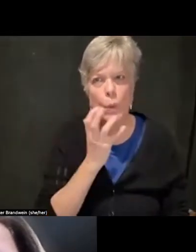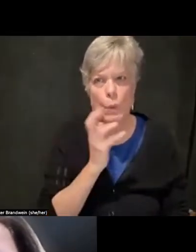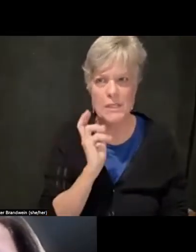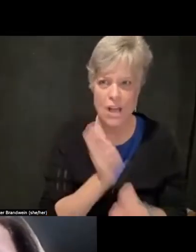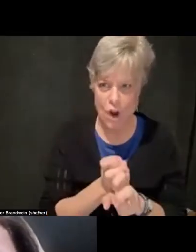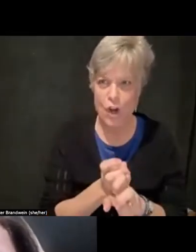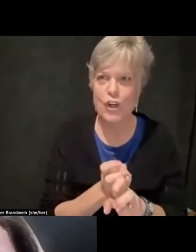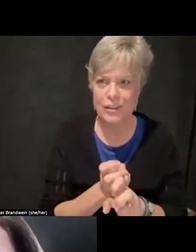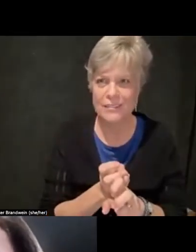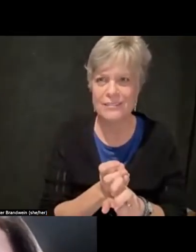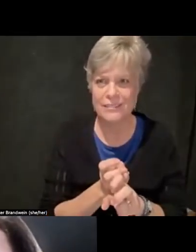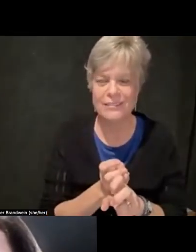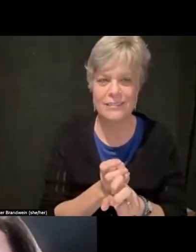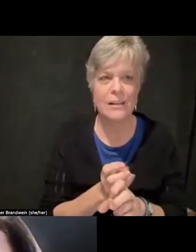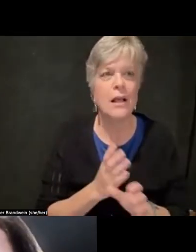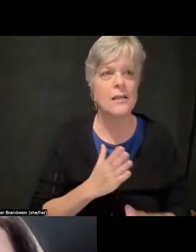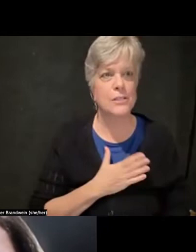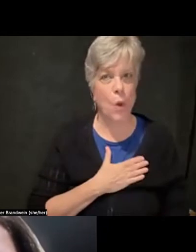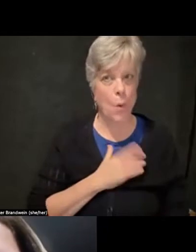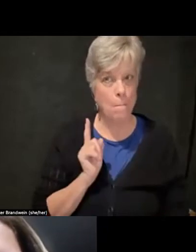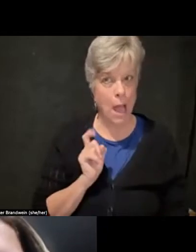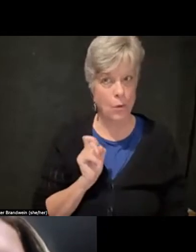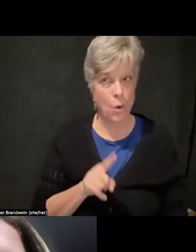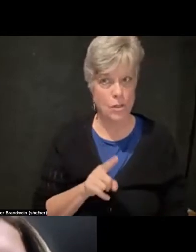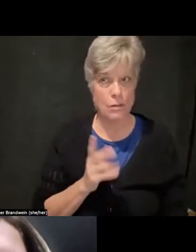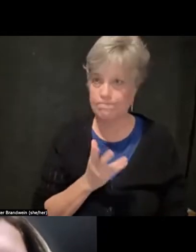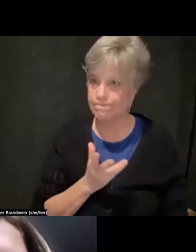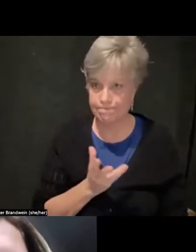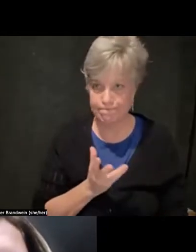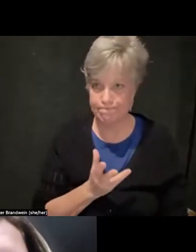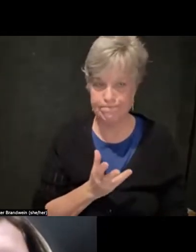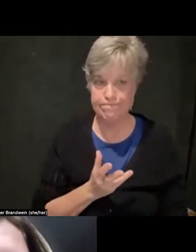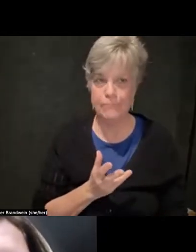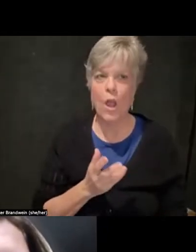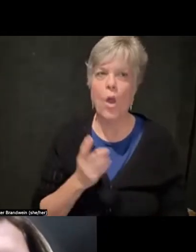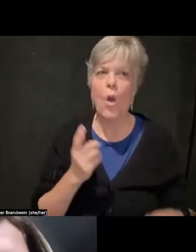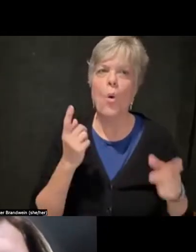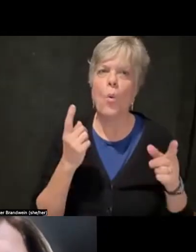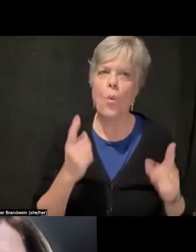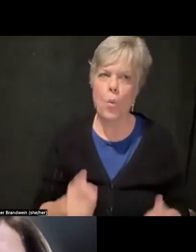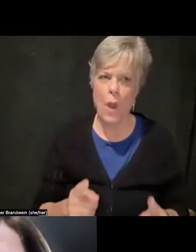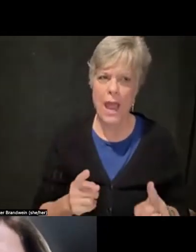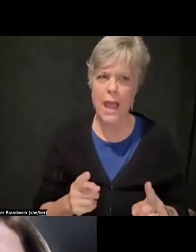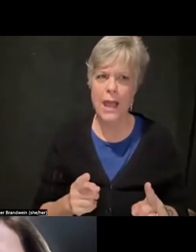Okay, so my question is, when it came to collecting data